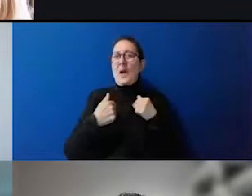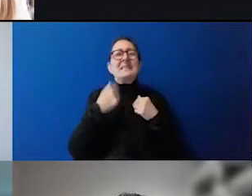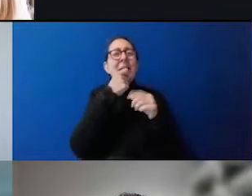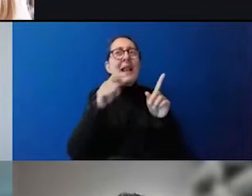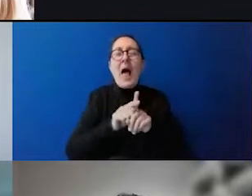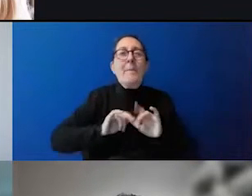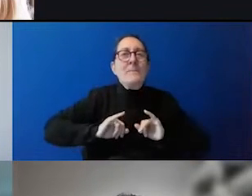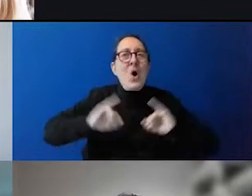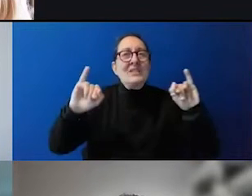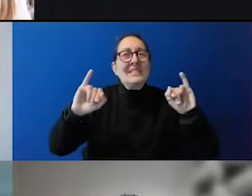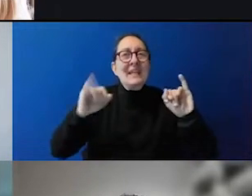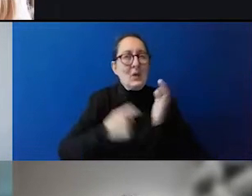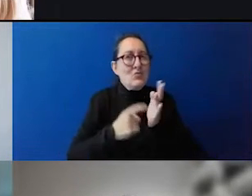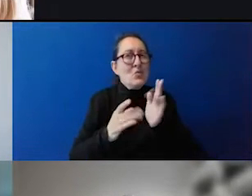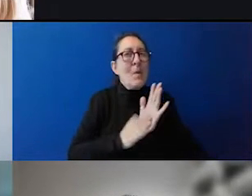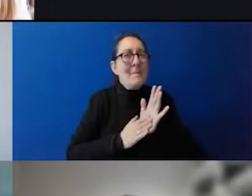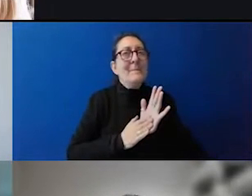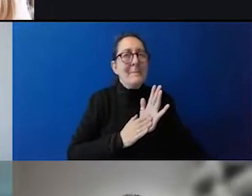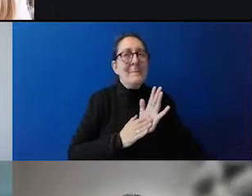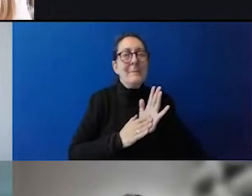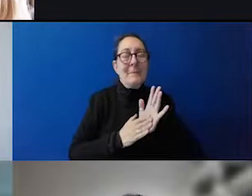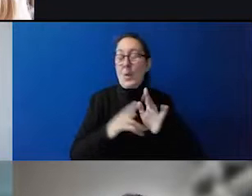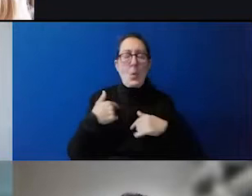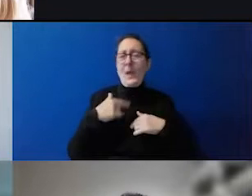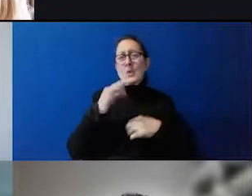dealing with whatever the emergency is we don't necessarily become people's ongoing